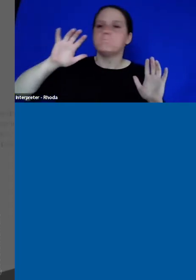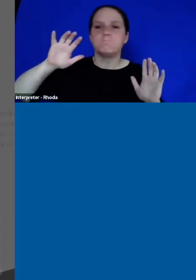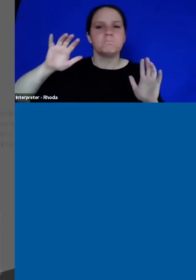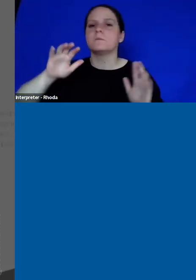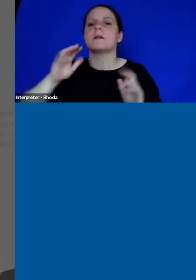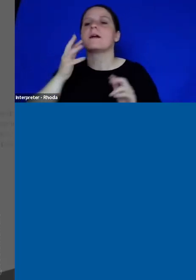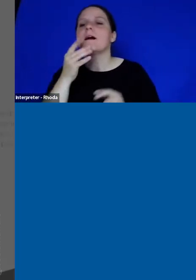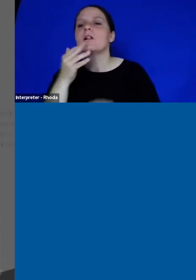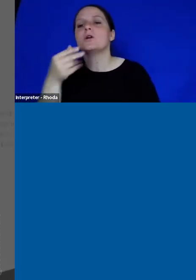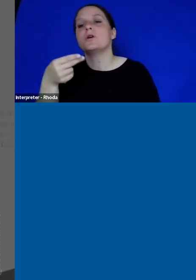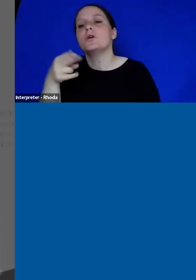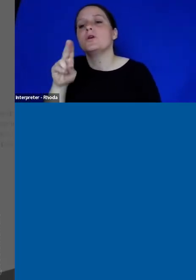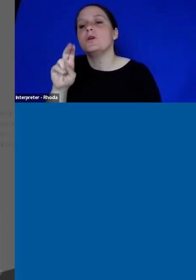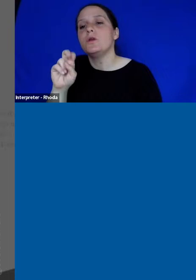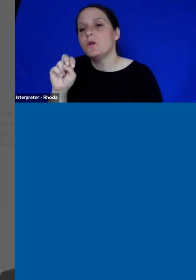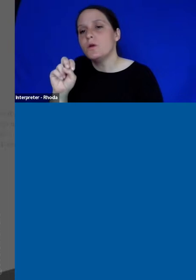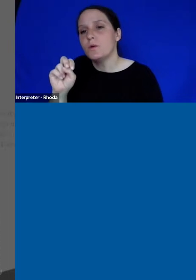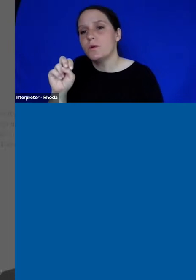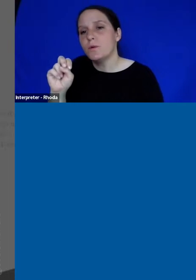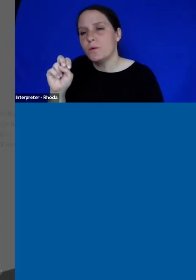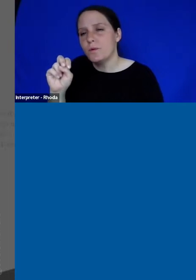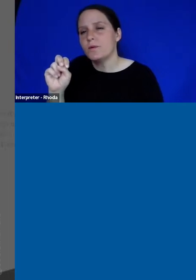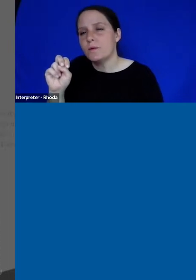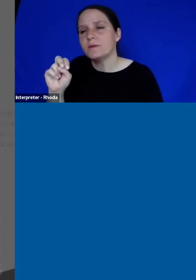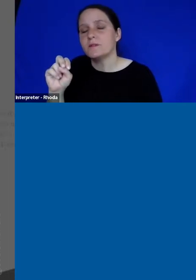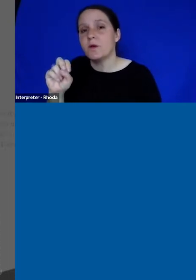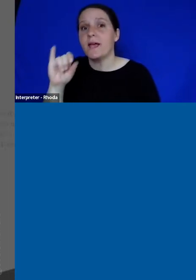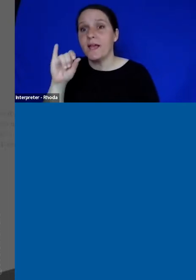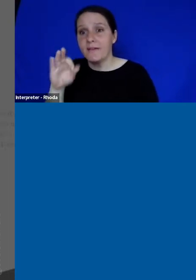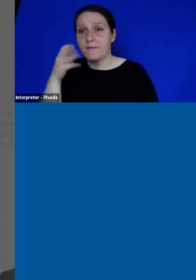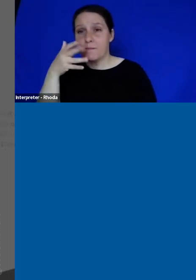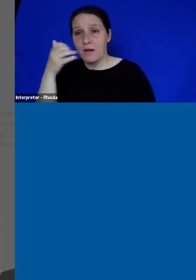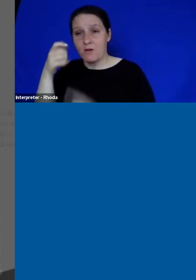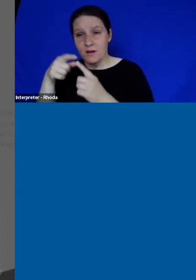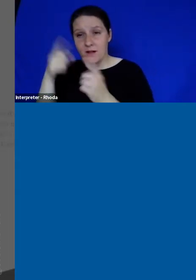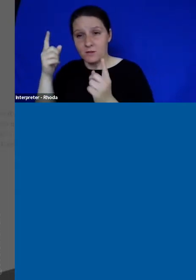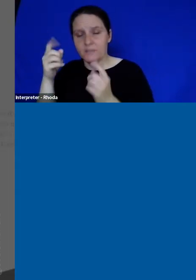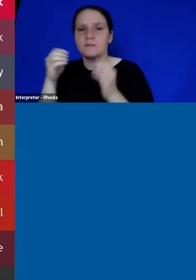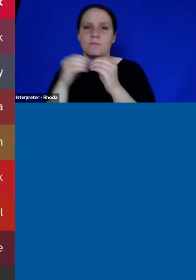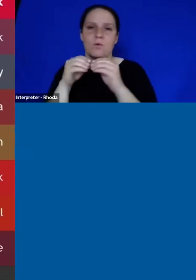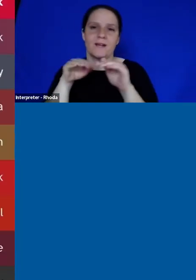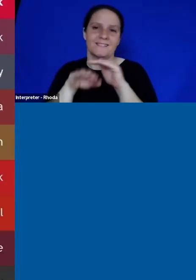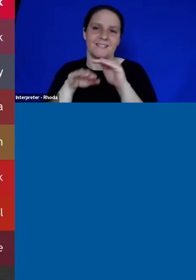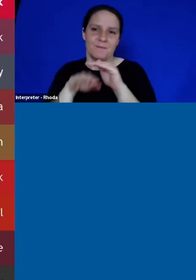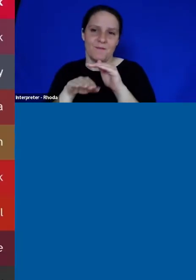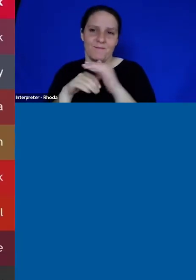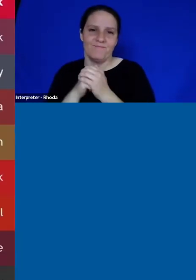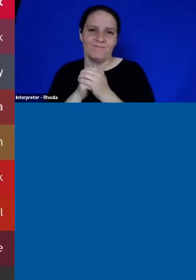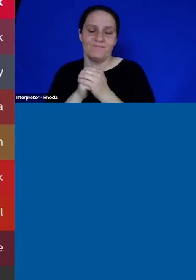the more accessible it will be across multiple forms of color blindness. On slide 10,